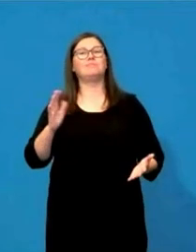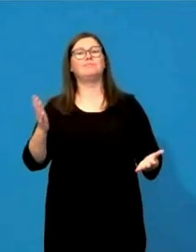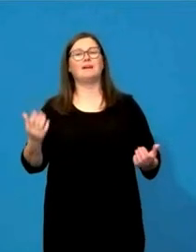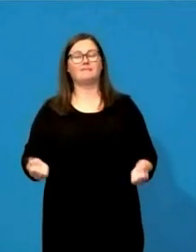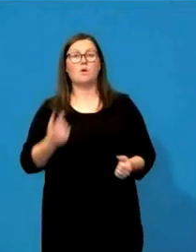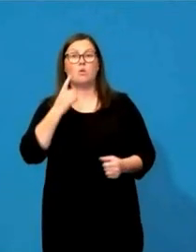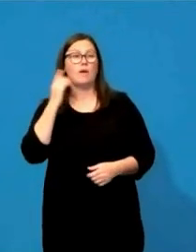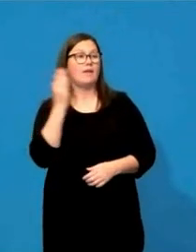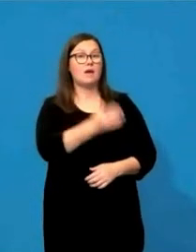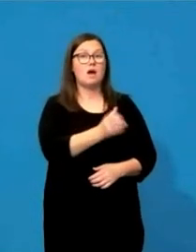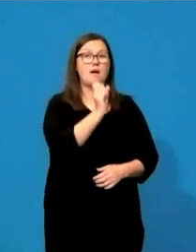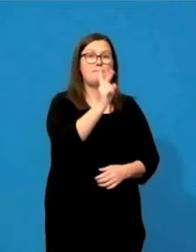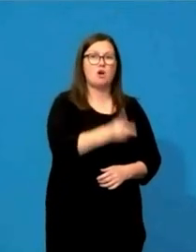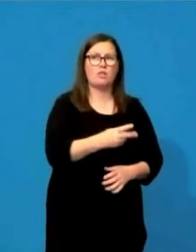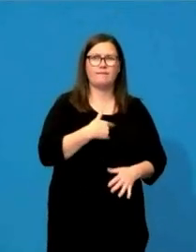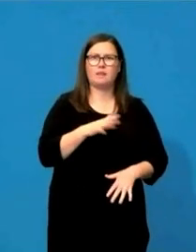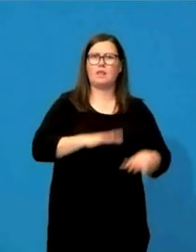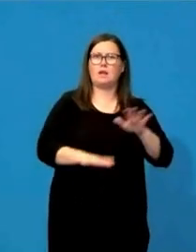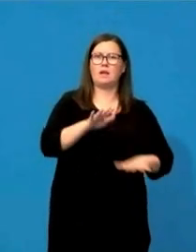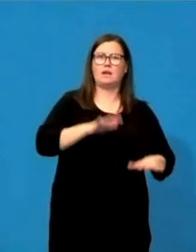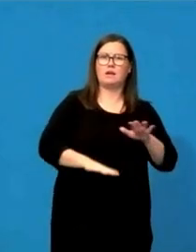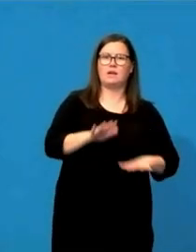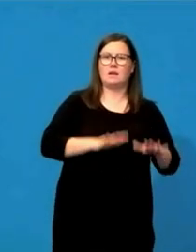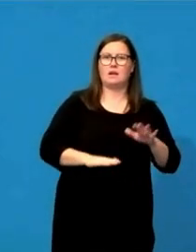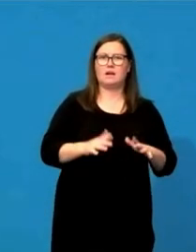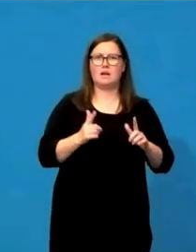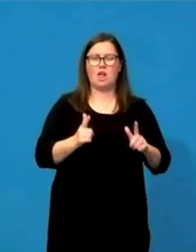leave because there is all these language and cultural barriers and not understanding